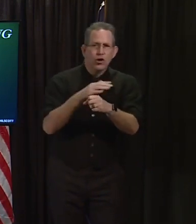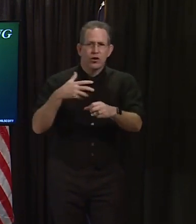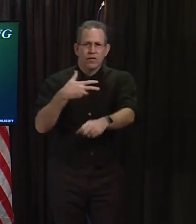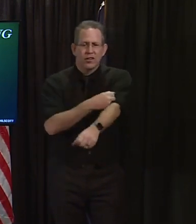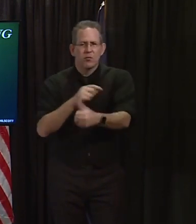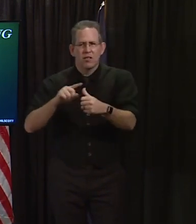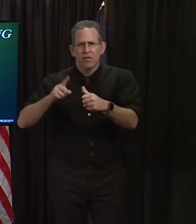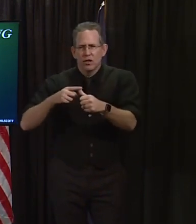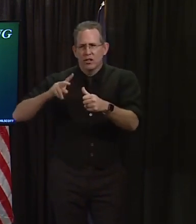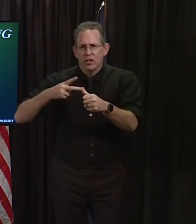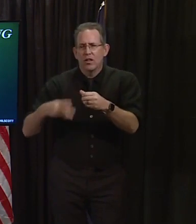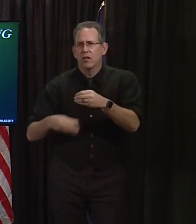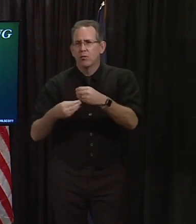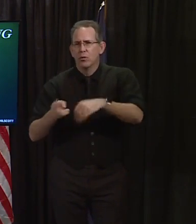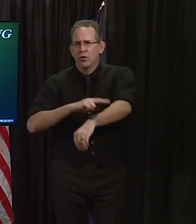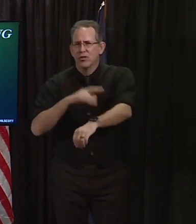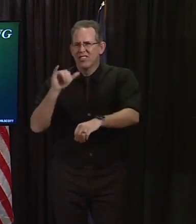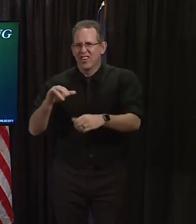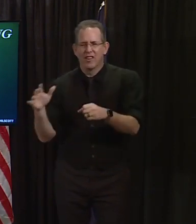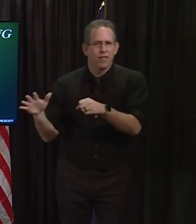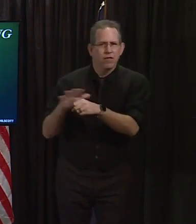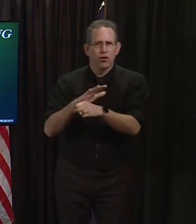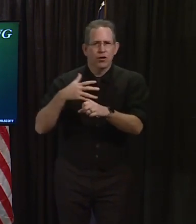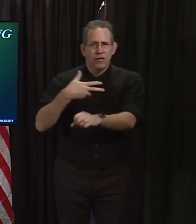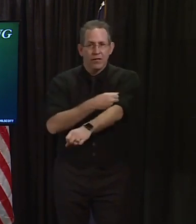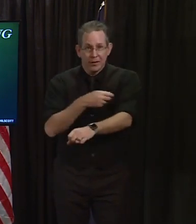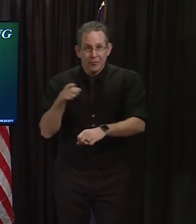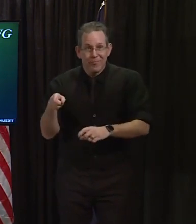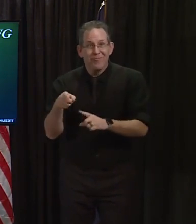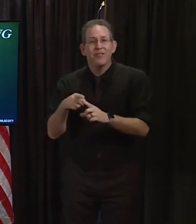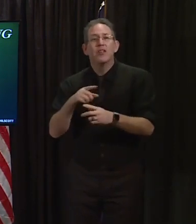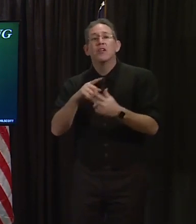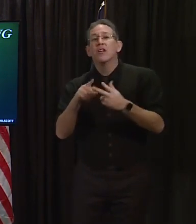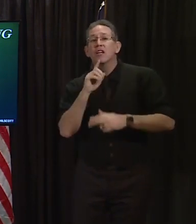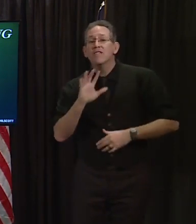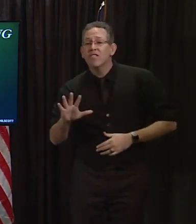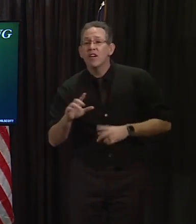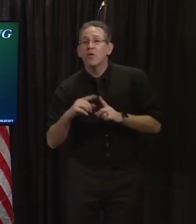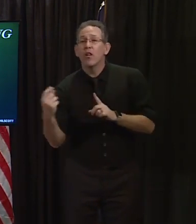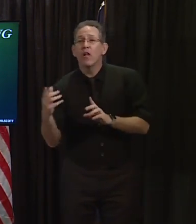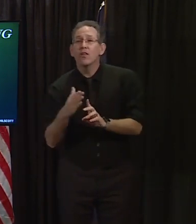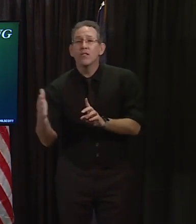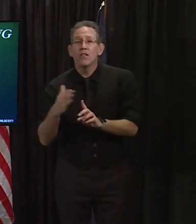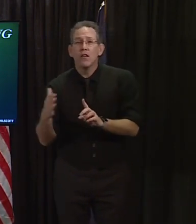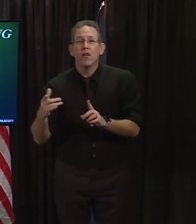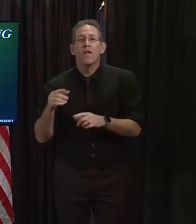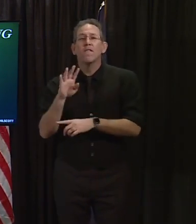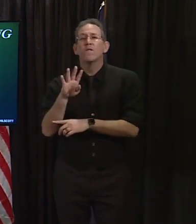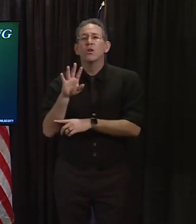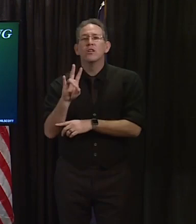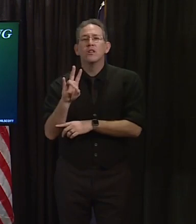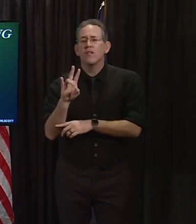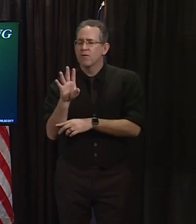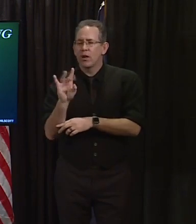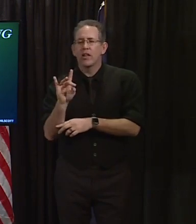Children in the age range 5-11, are now fully vaccinated and up to date